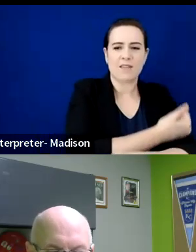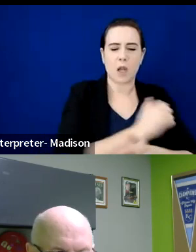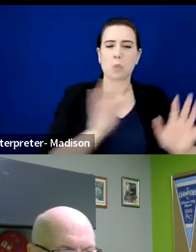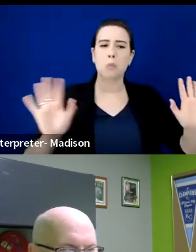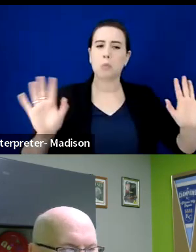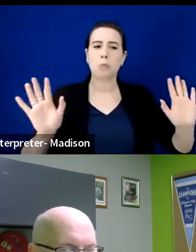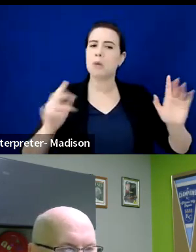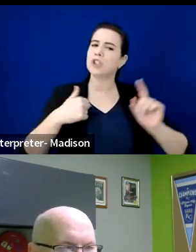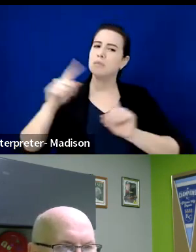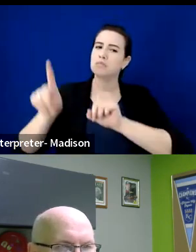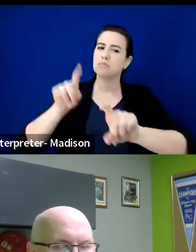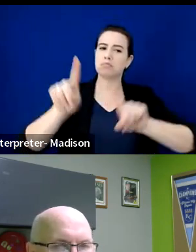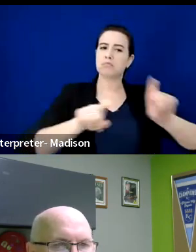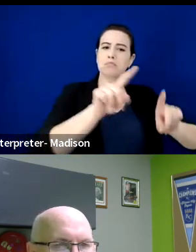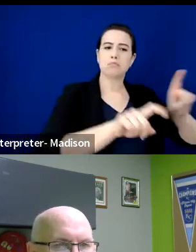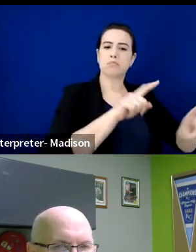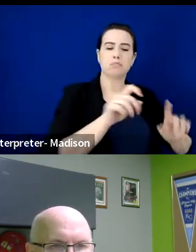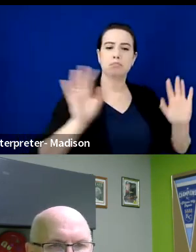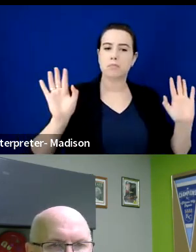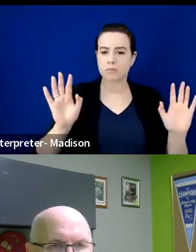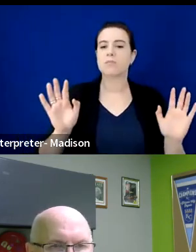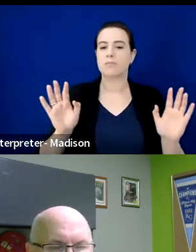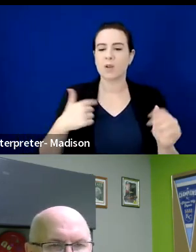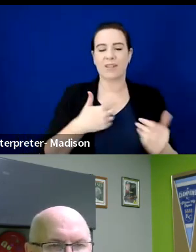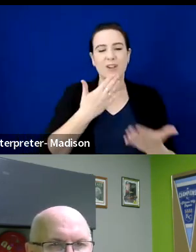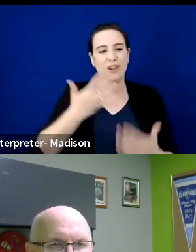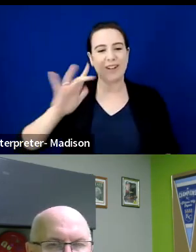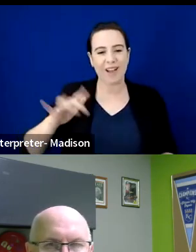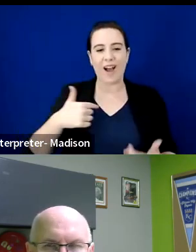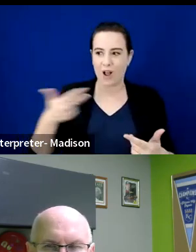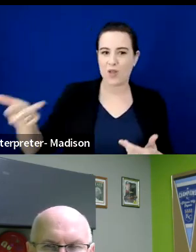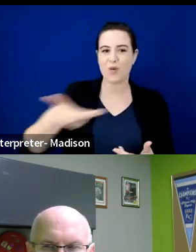There is nobody trying to get information, make somebody feel like they should get vaccinated or whatever.